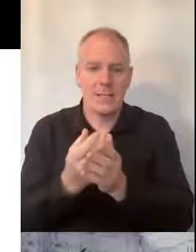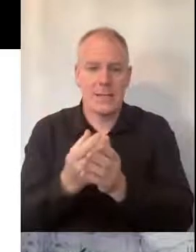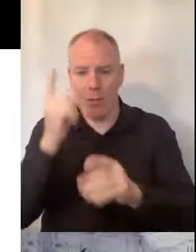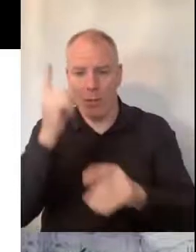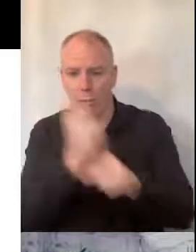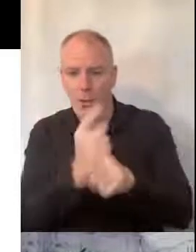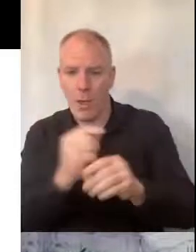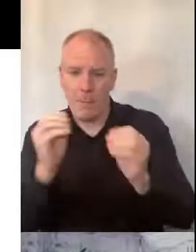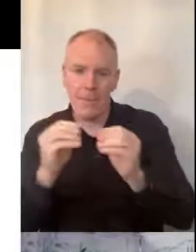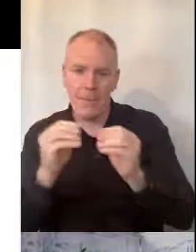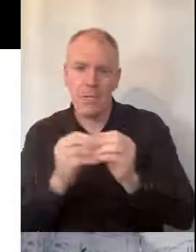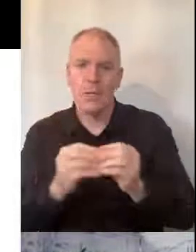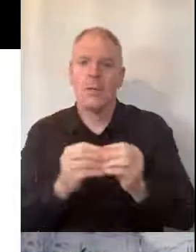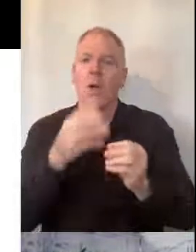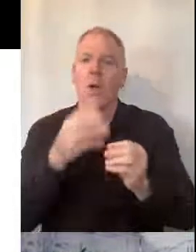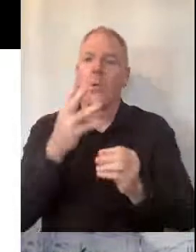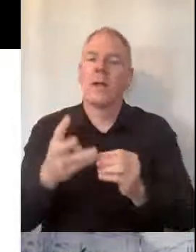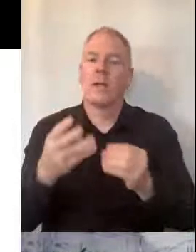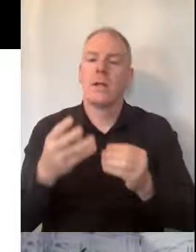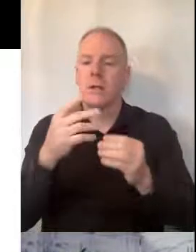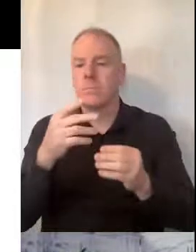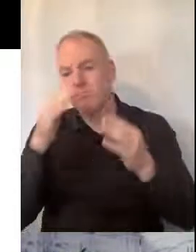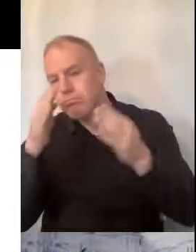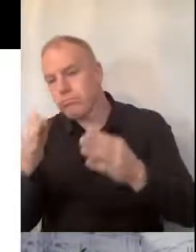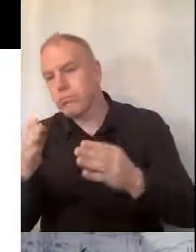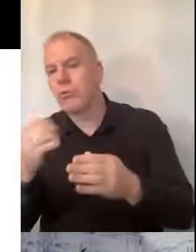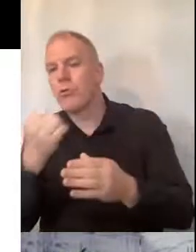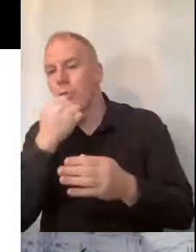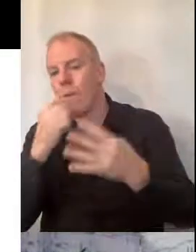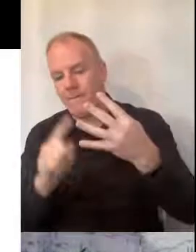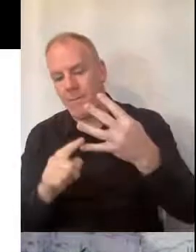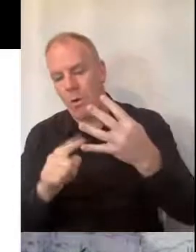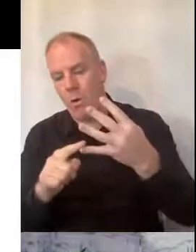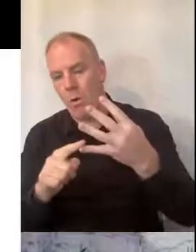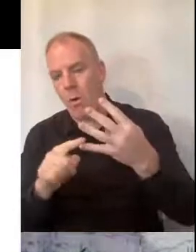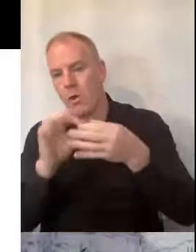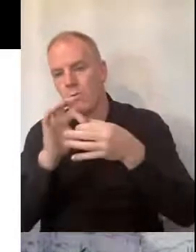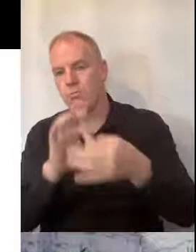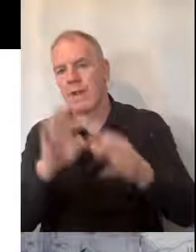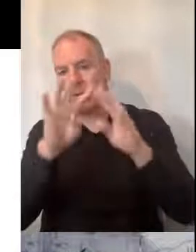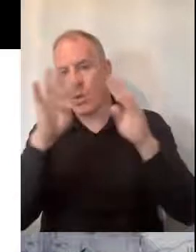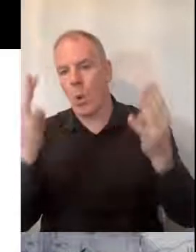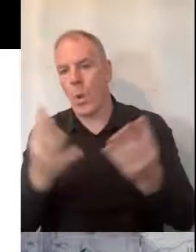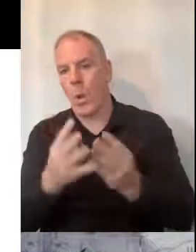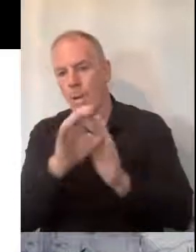I'm going to focus on number 4 there relevant in global curriculum and I want.